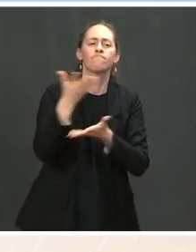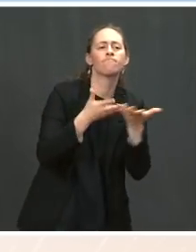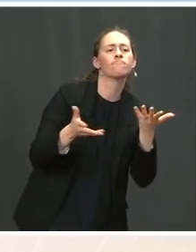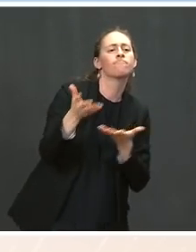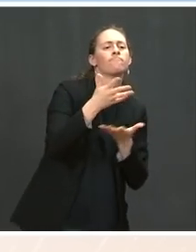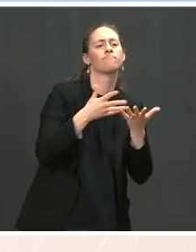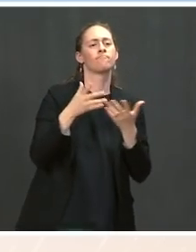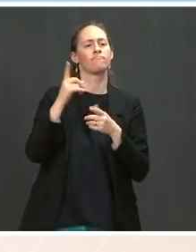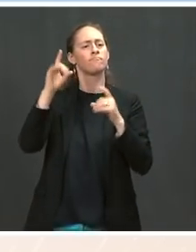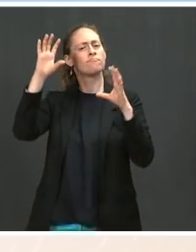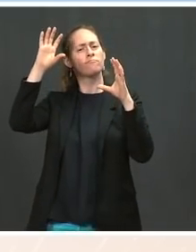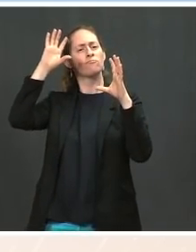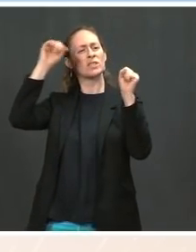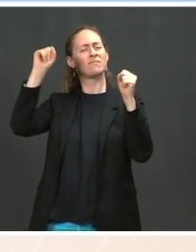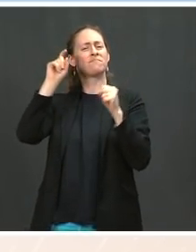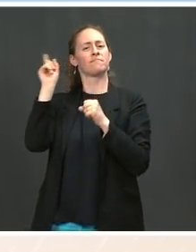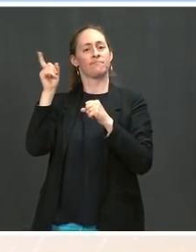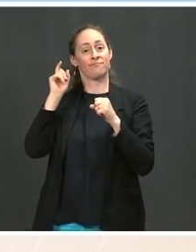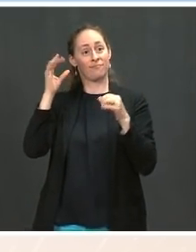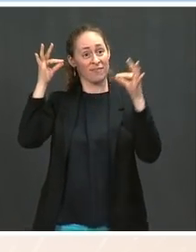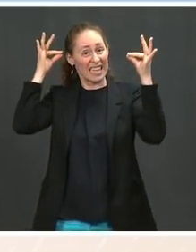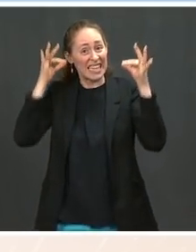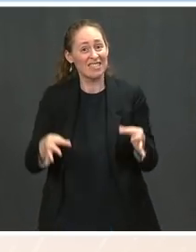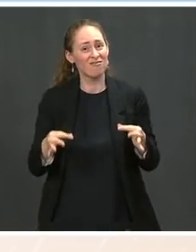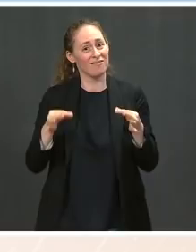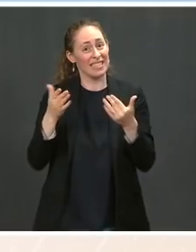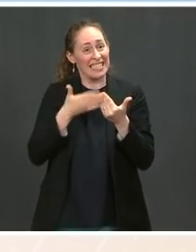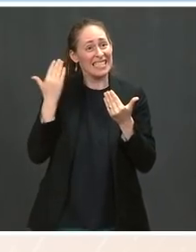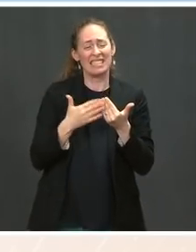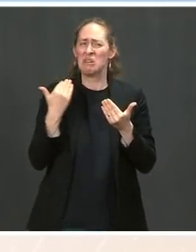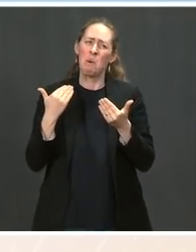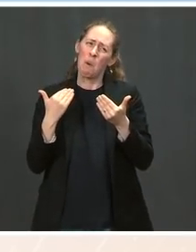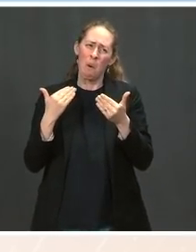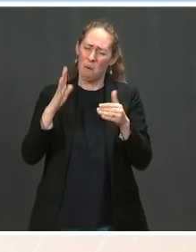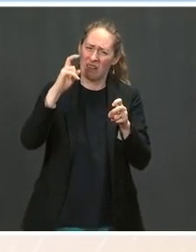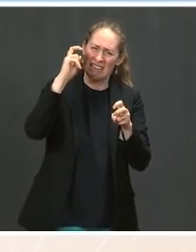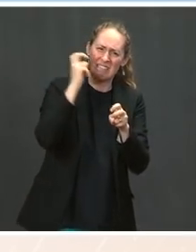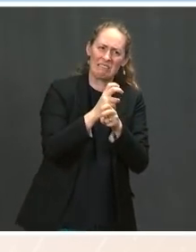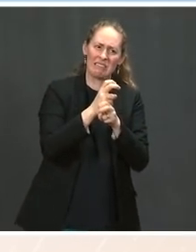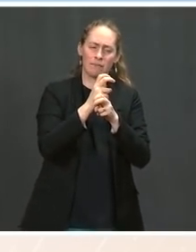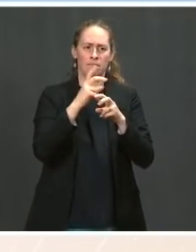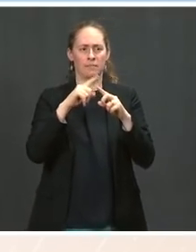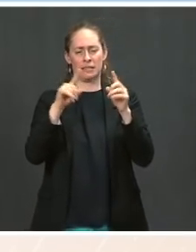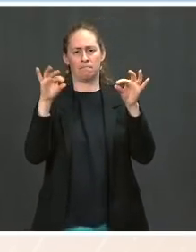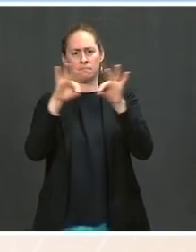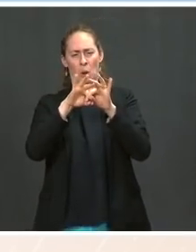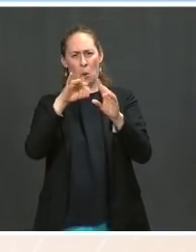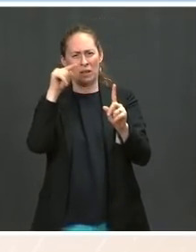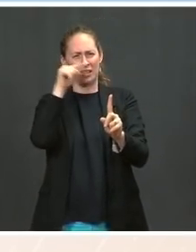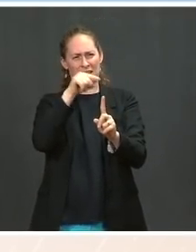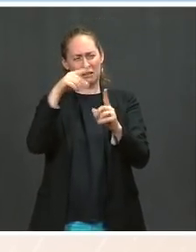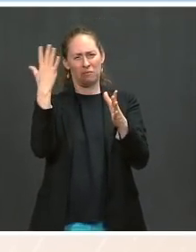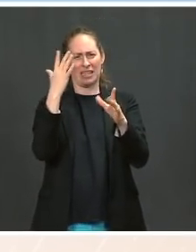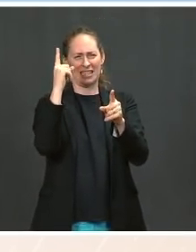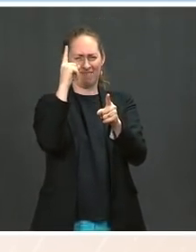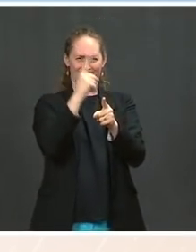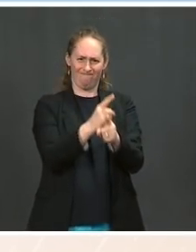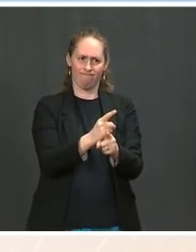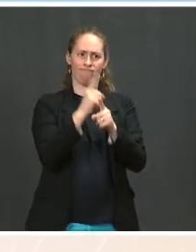all the difficult factors, I should say, around that decision. So, no, he remains committed to the timeline that he intends to set out in the speech.